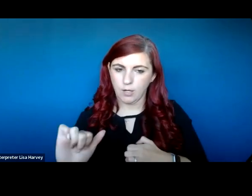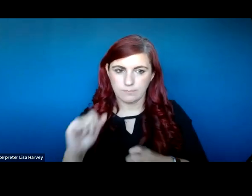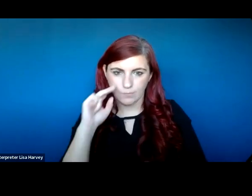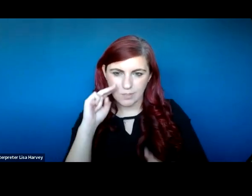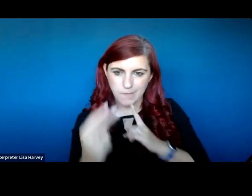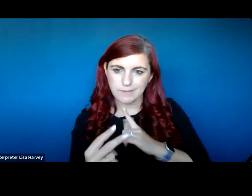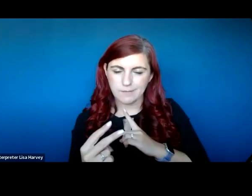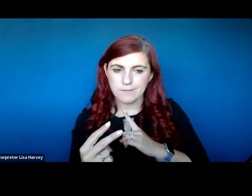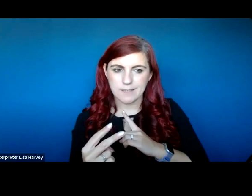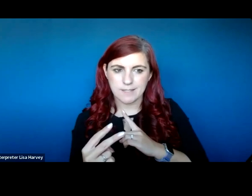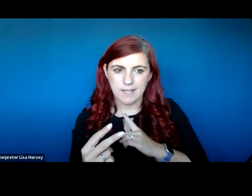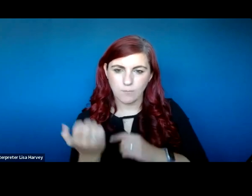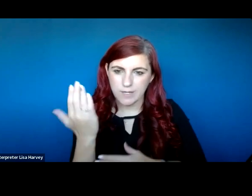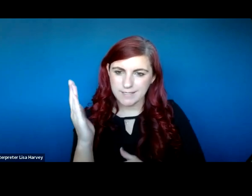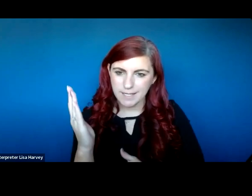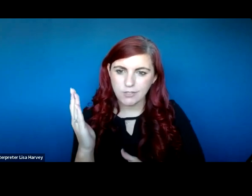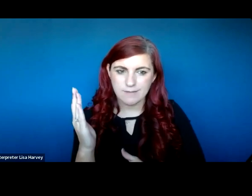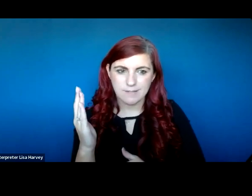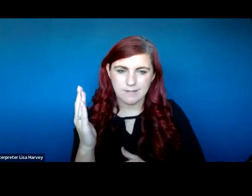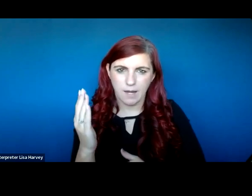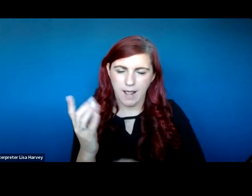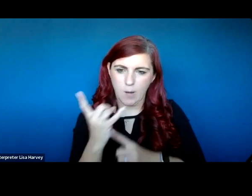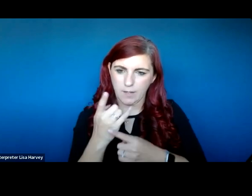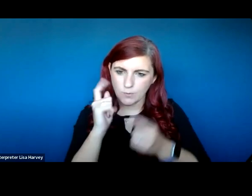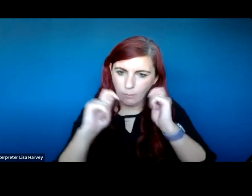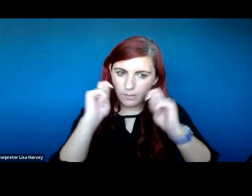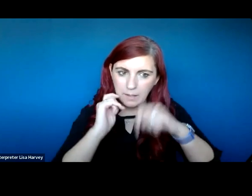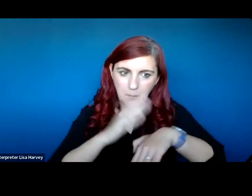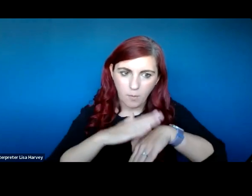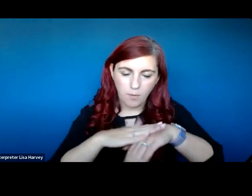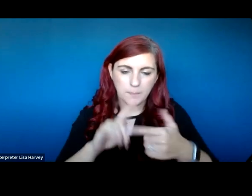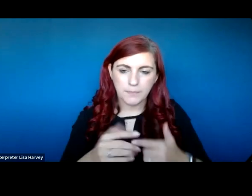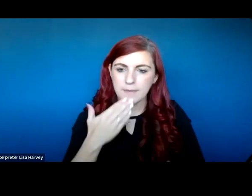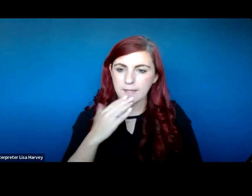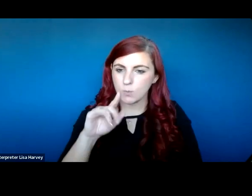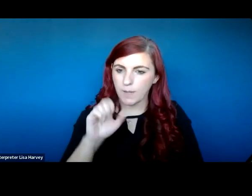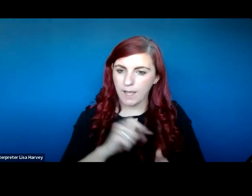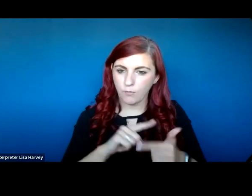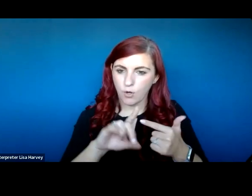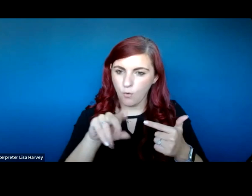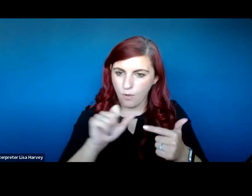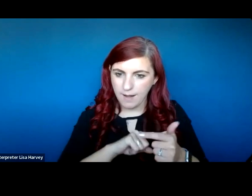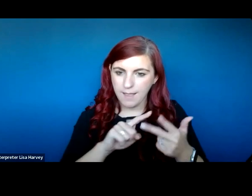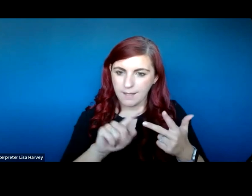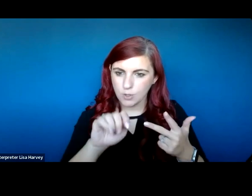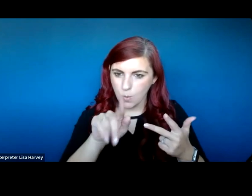provoking presentations, so thank you to Catherine, Orla and Tony for that.